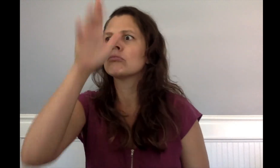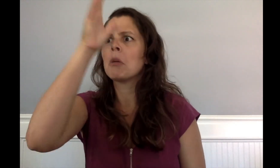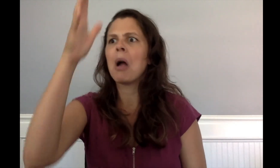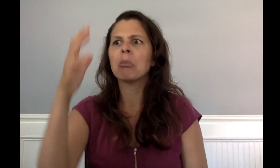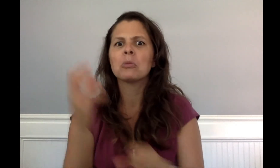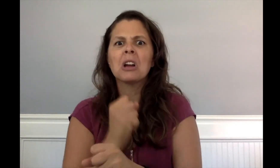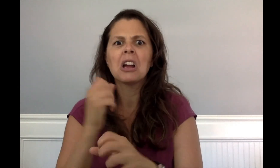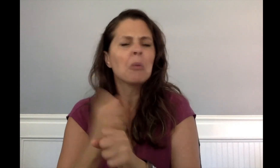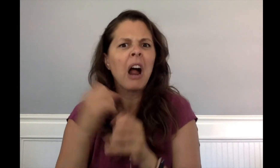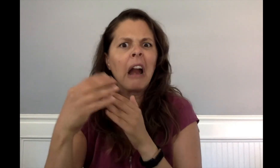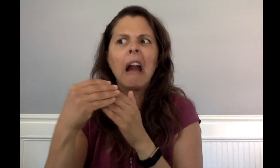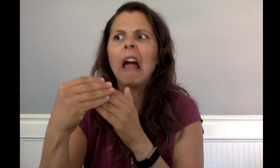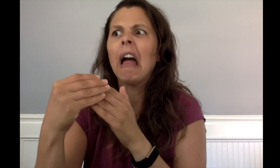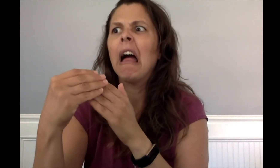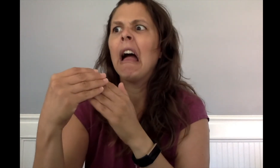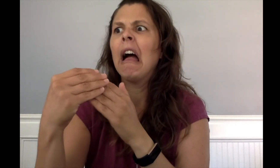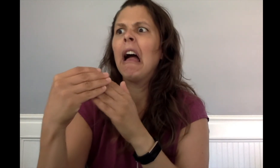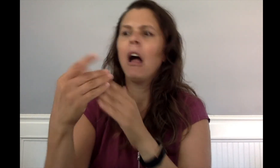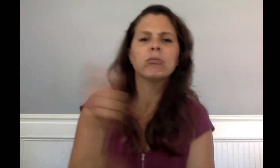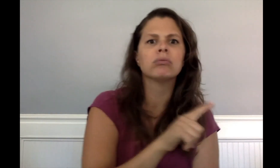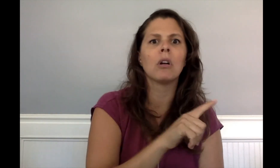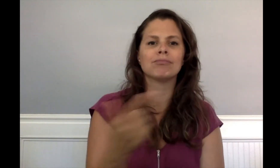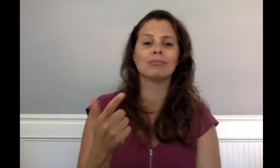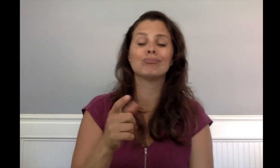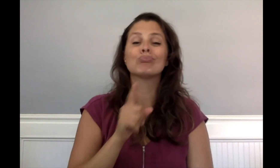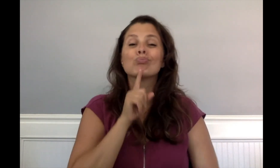and then Grandpa Tickler would take the lead.